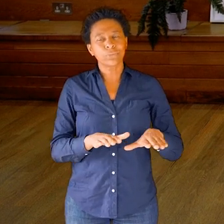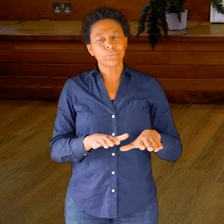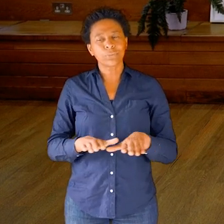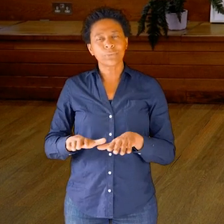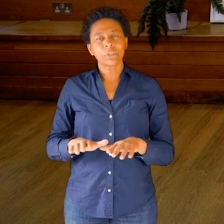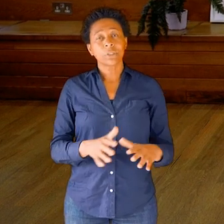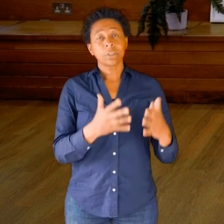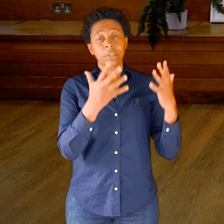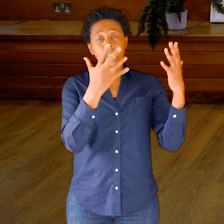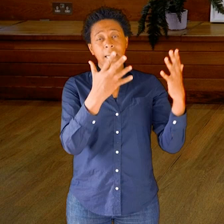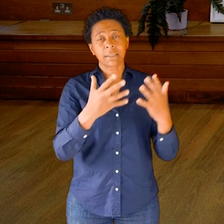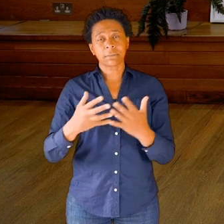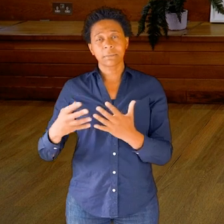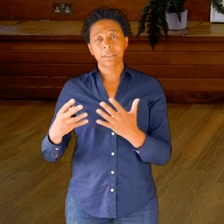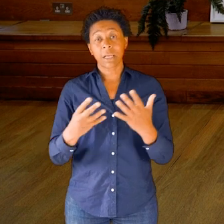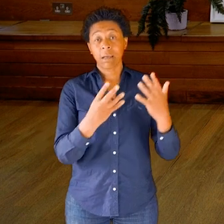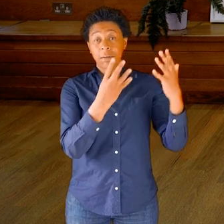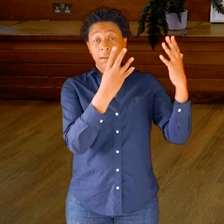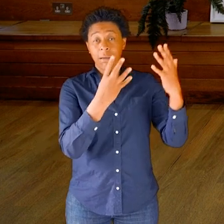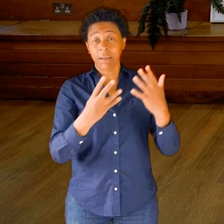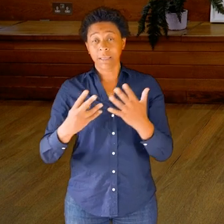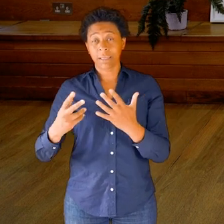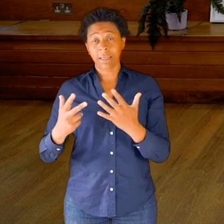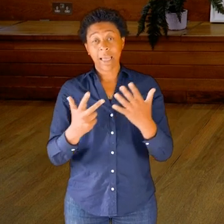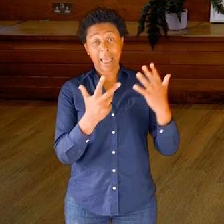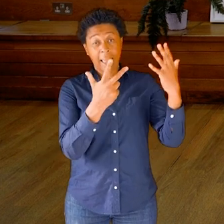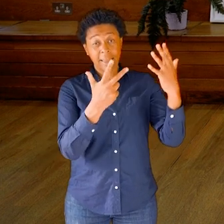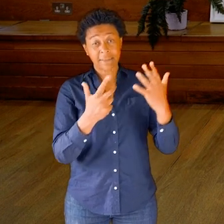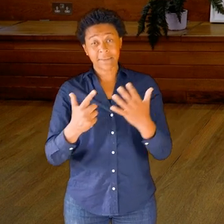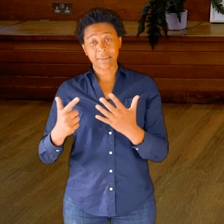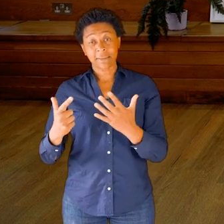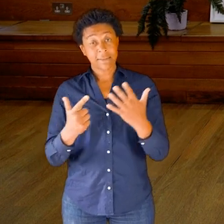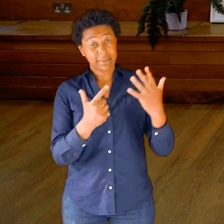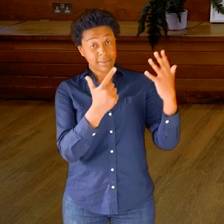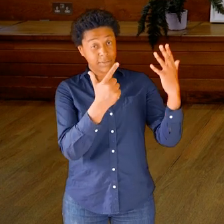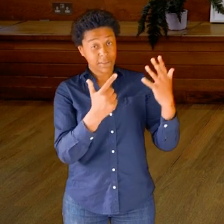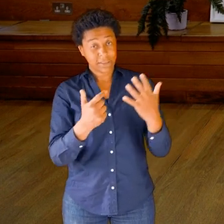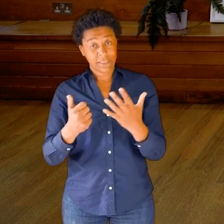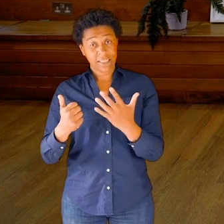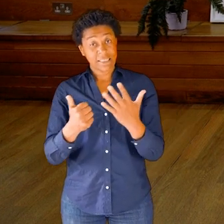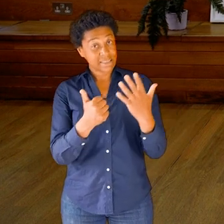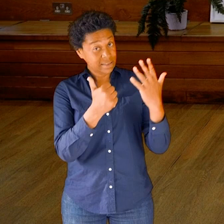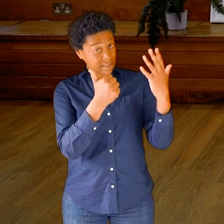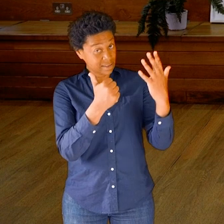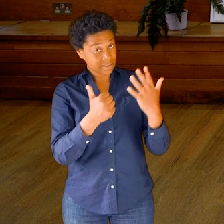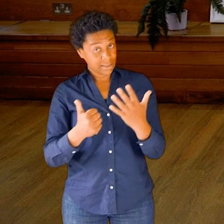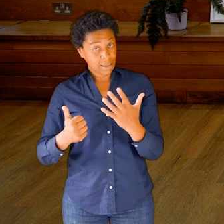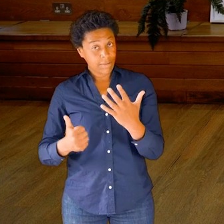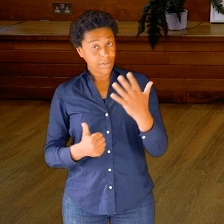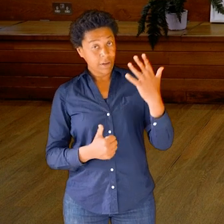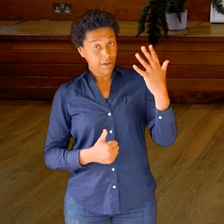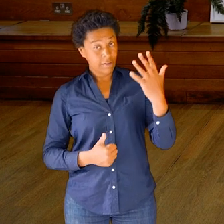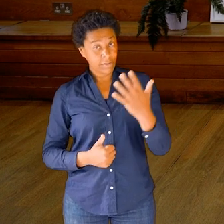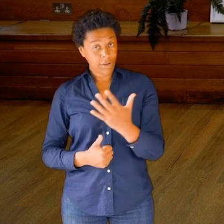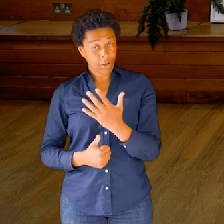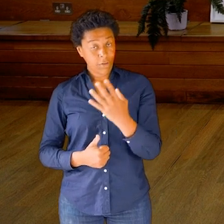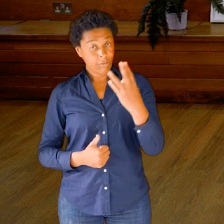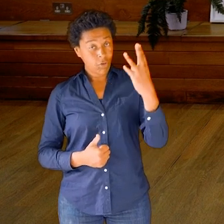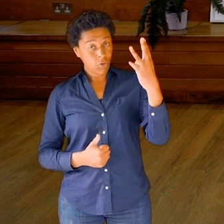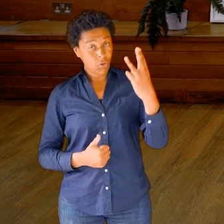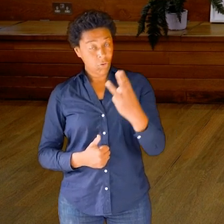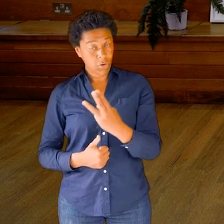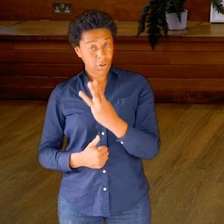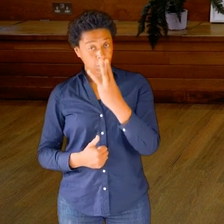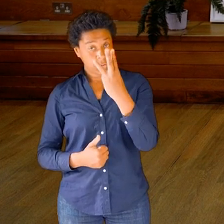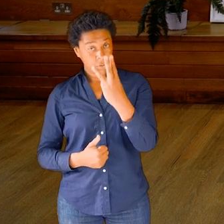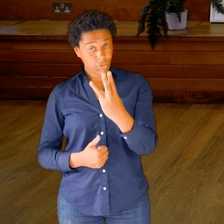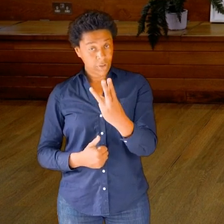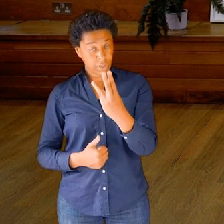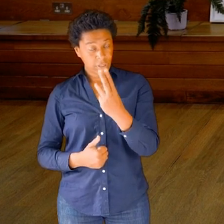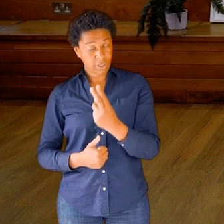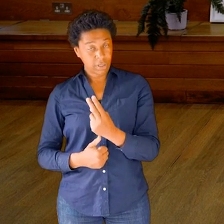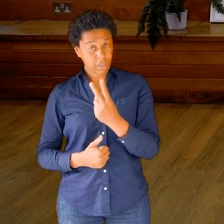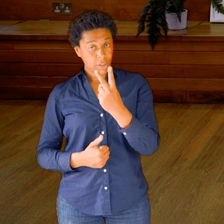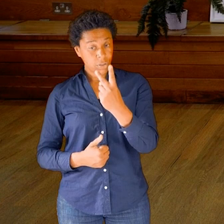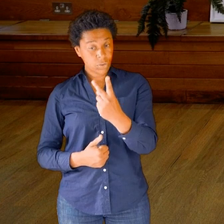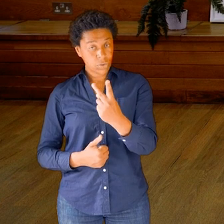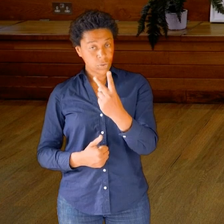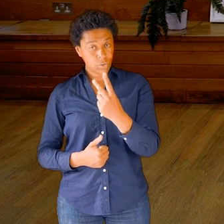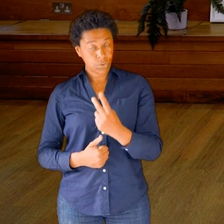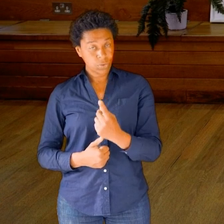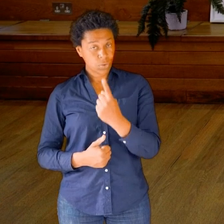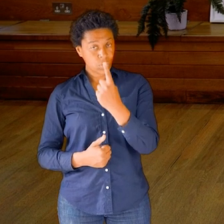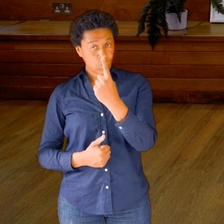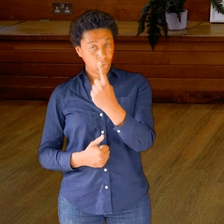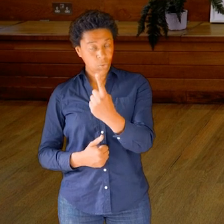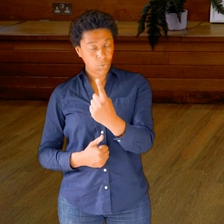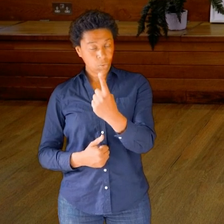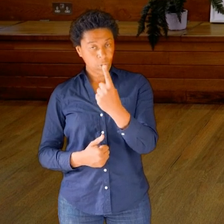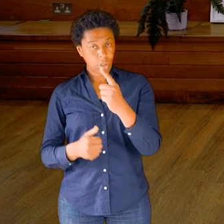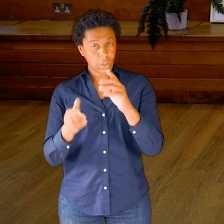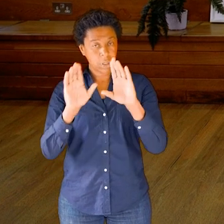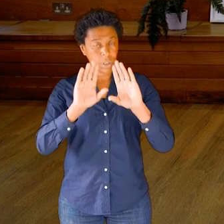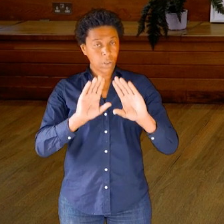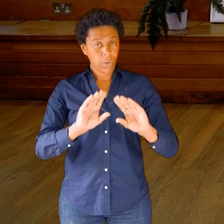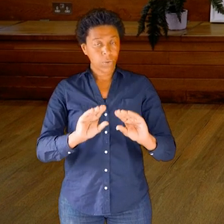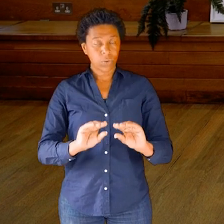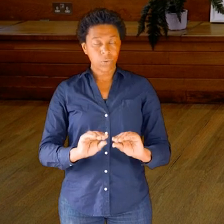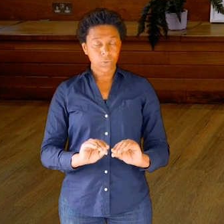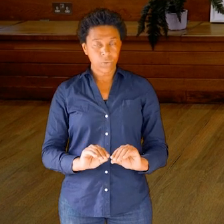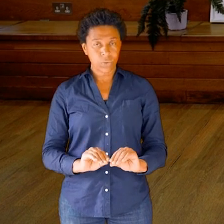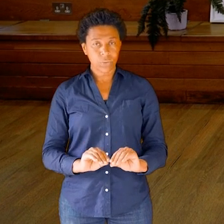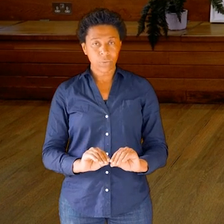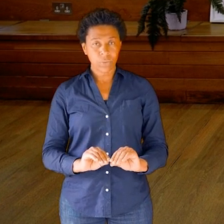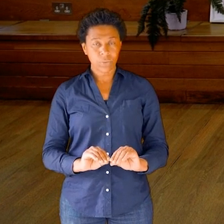In ten, nine, eight, seven, six, five, four, three, two, one.